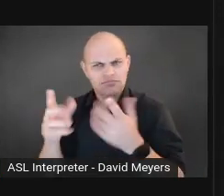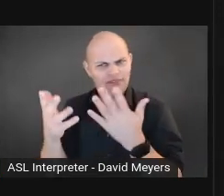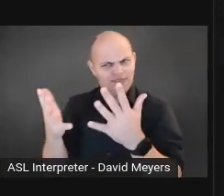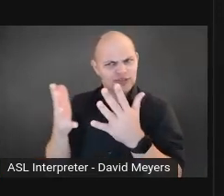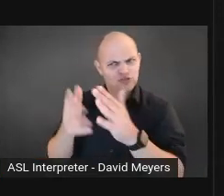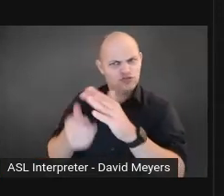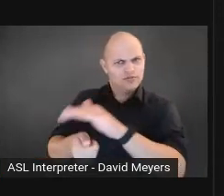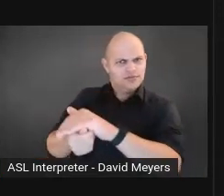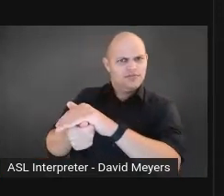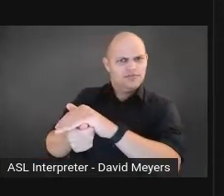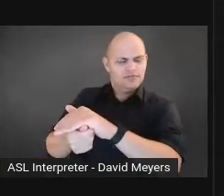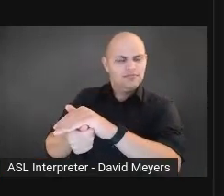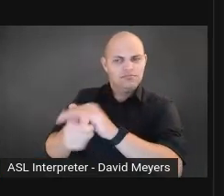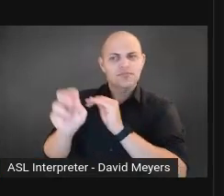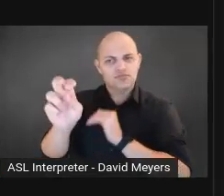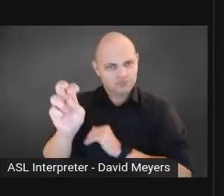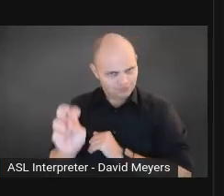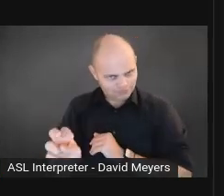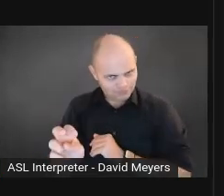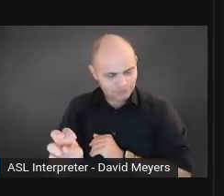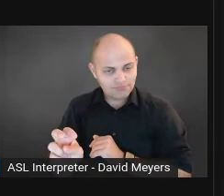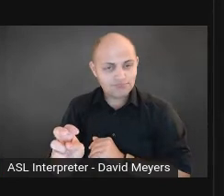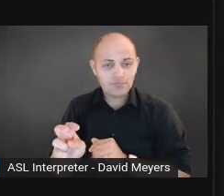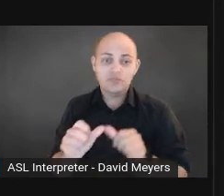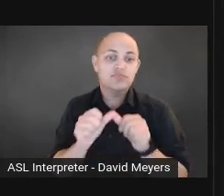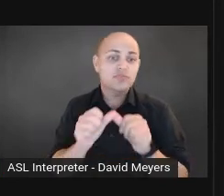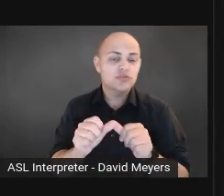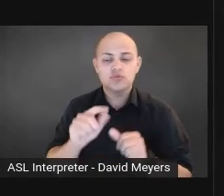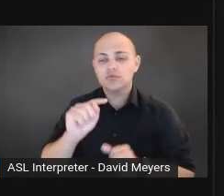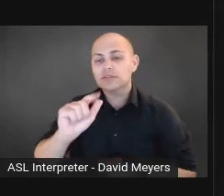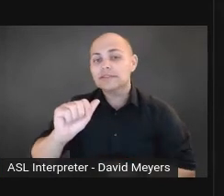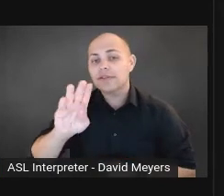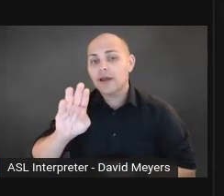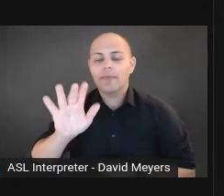Now if I continue to tab around and open things up, it works.